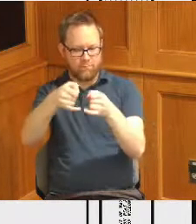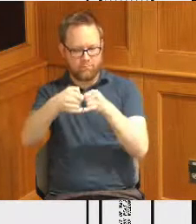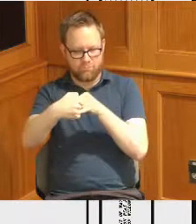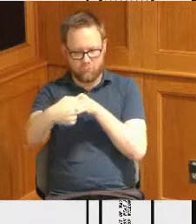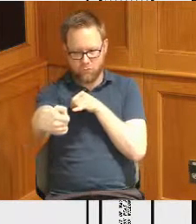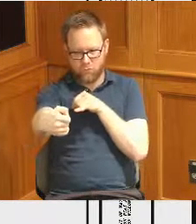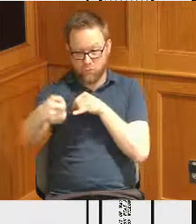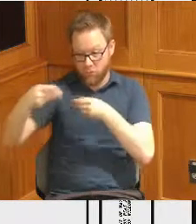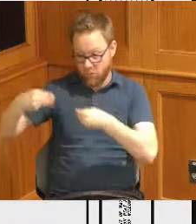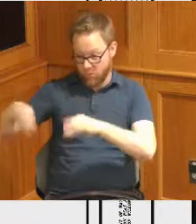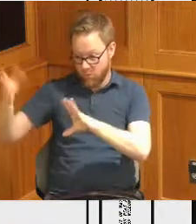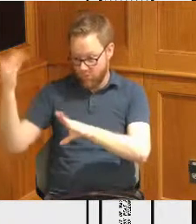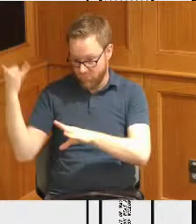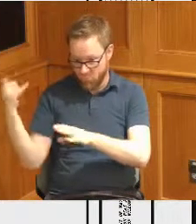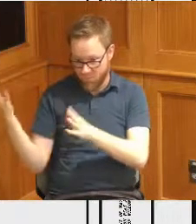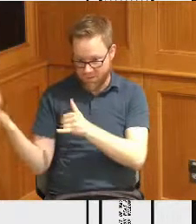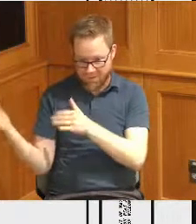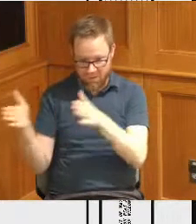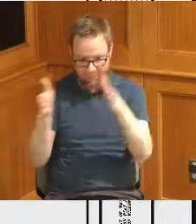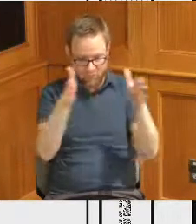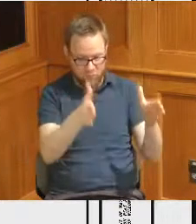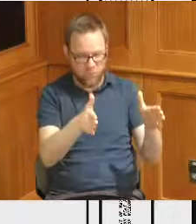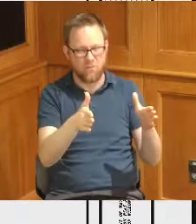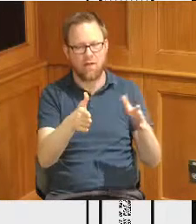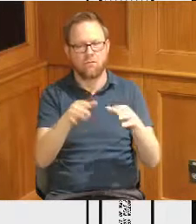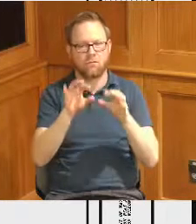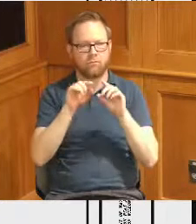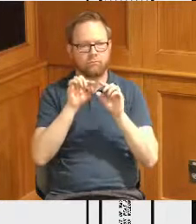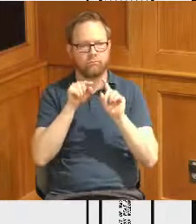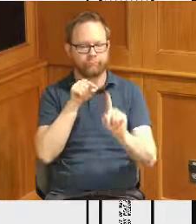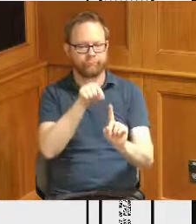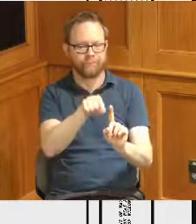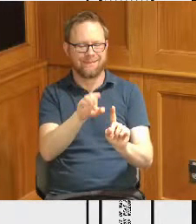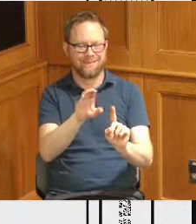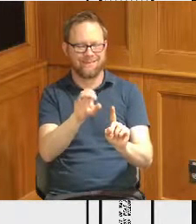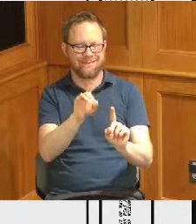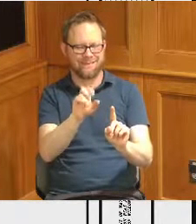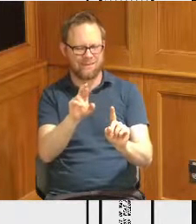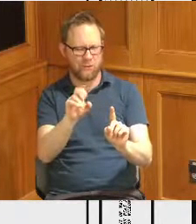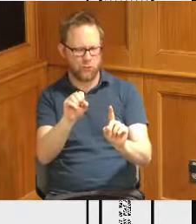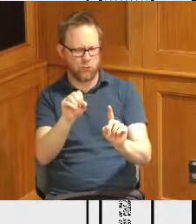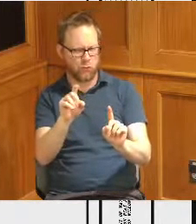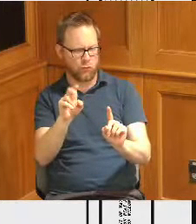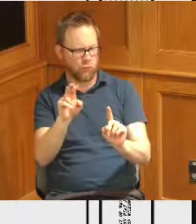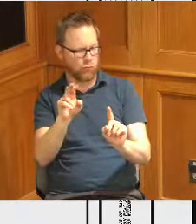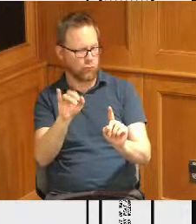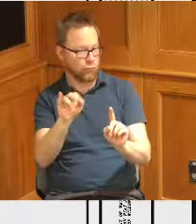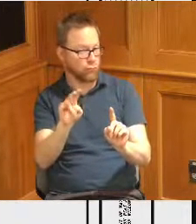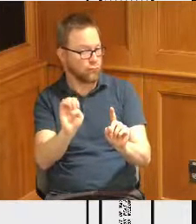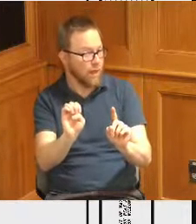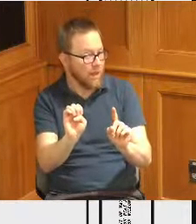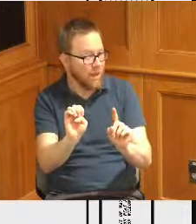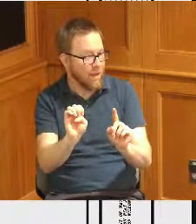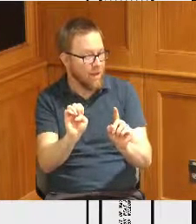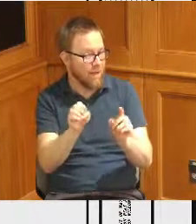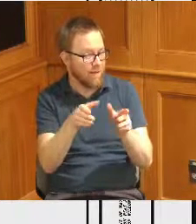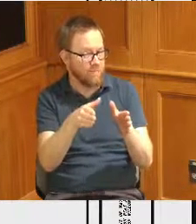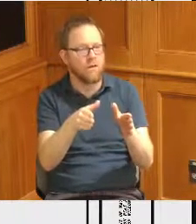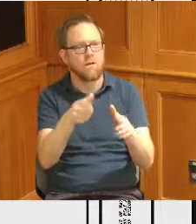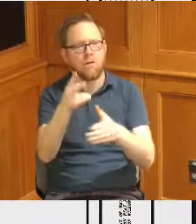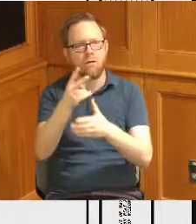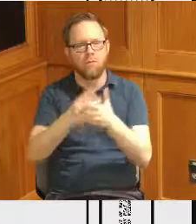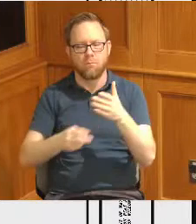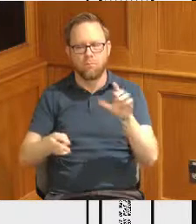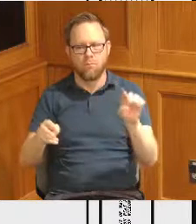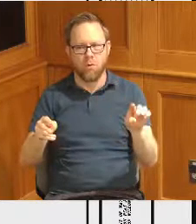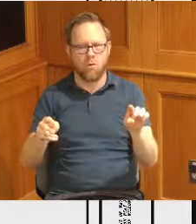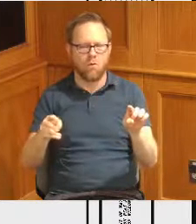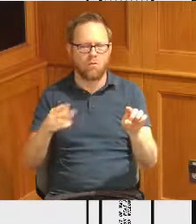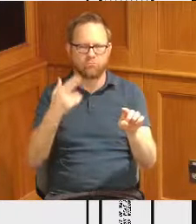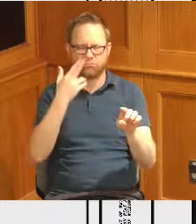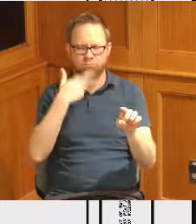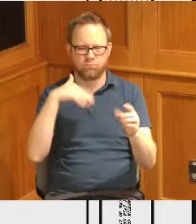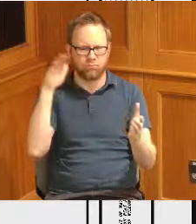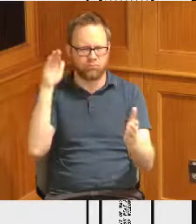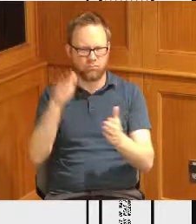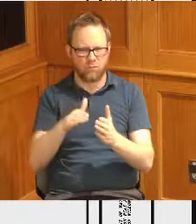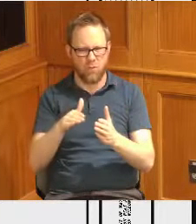they run along Cedar Cedar Drive both of these are on a small little dead-end section of Road